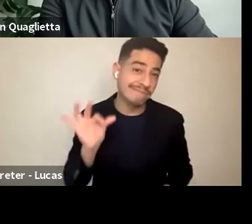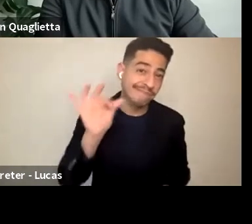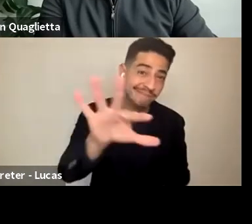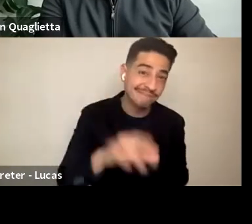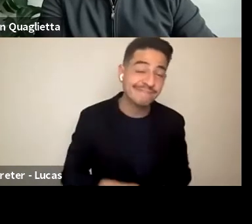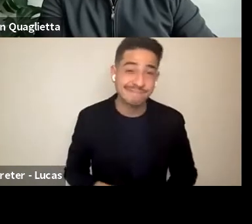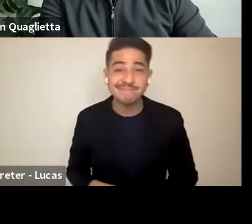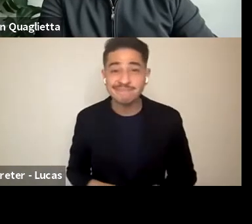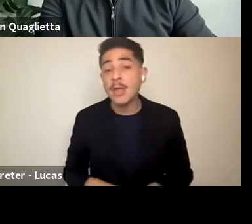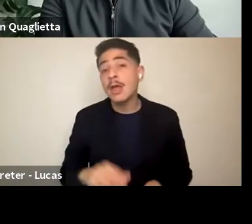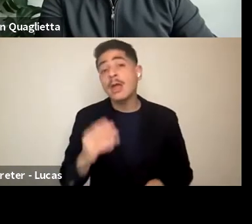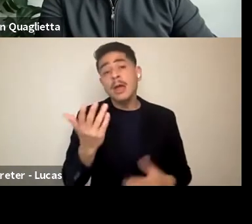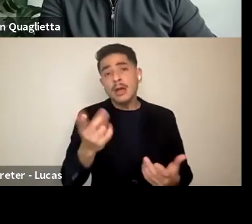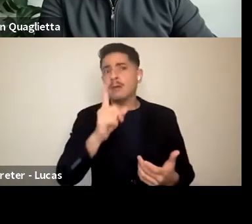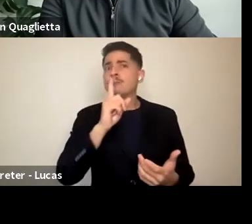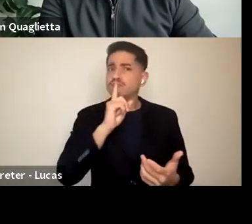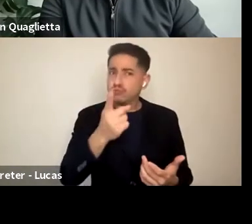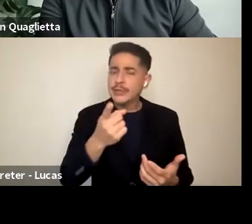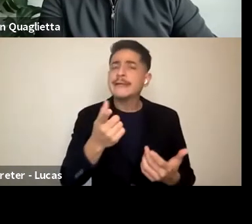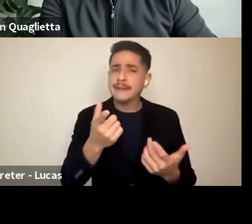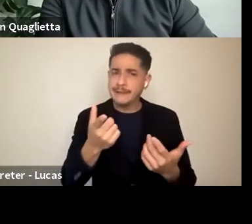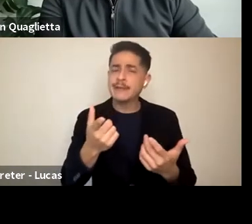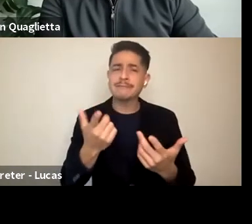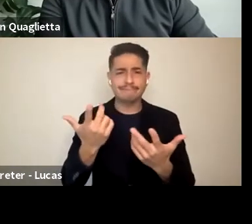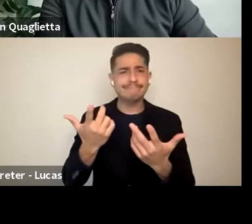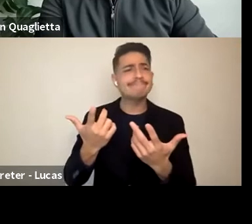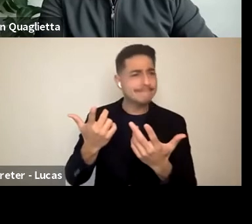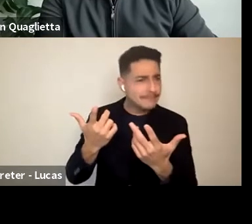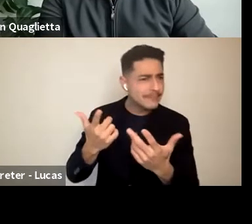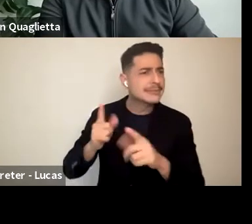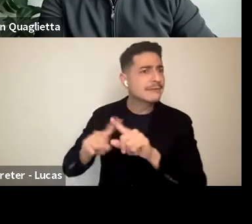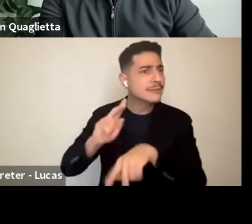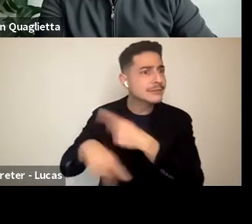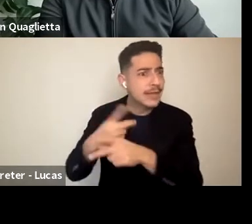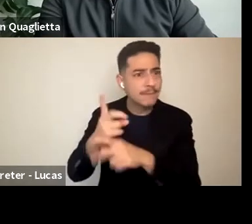There's a lot that can be done with structured data and in attacking that problem.